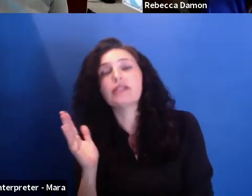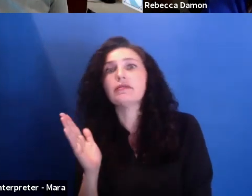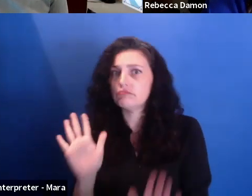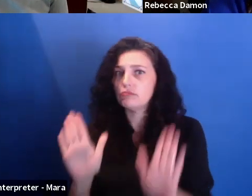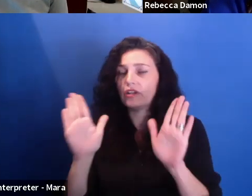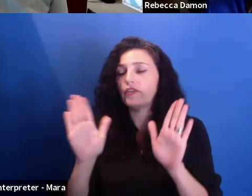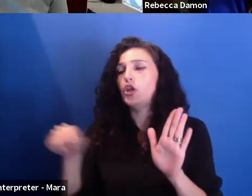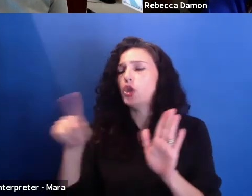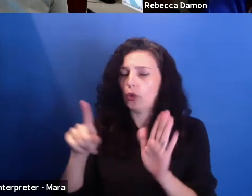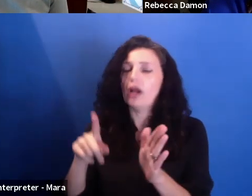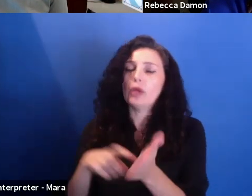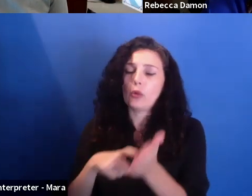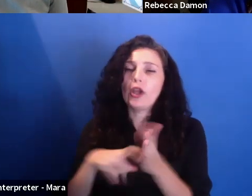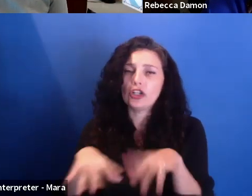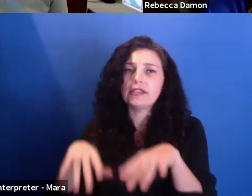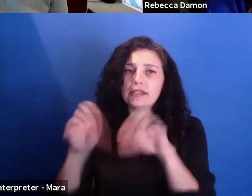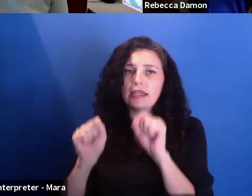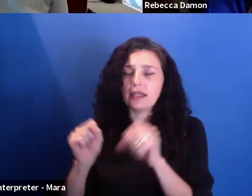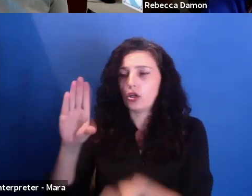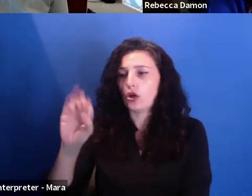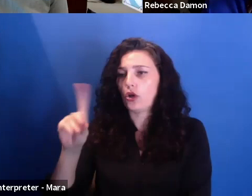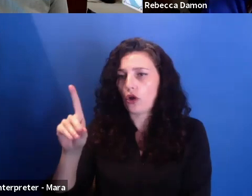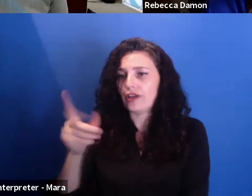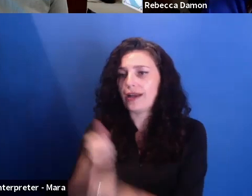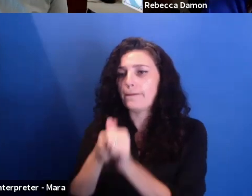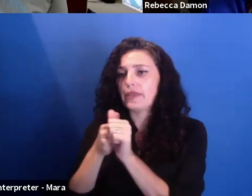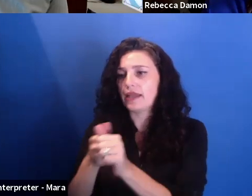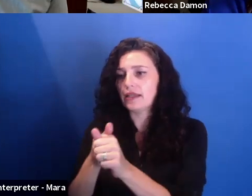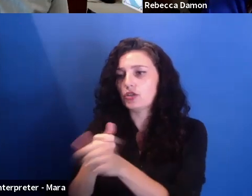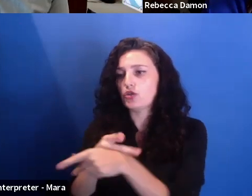COVID compliance supervision certification course. And that's not something that we,